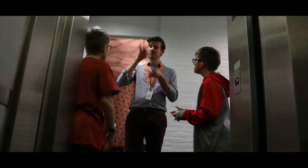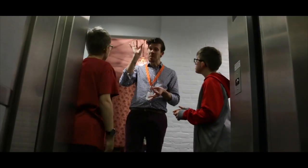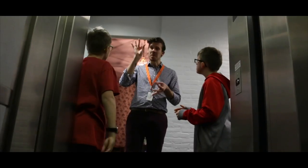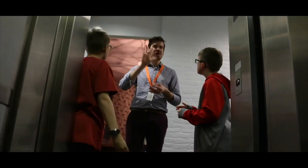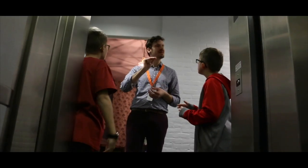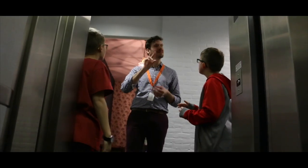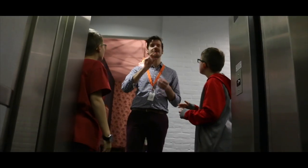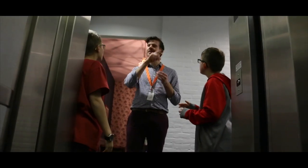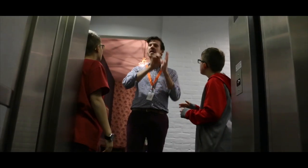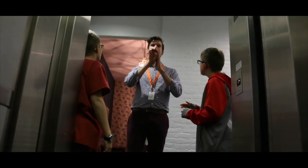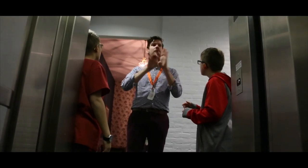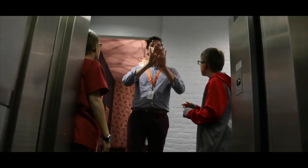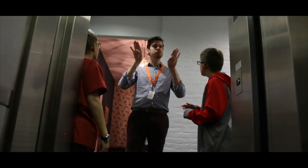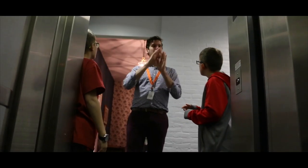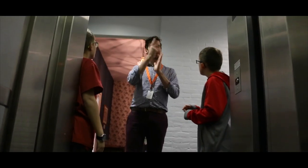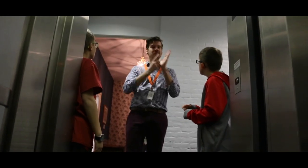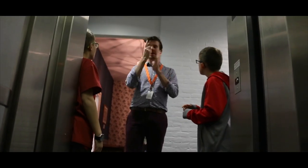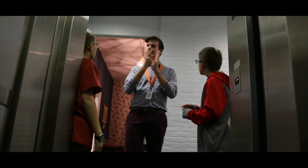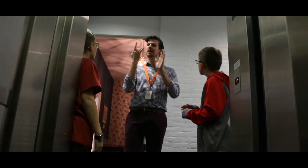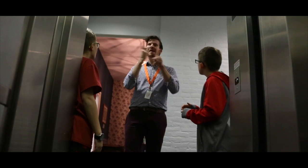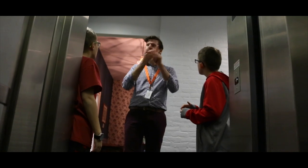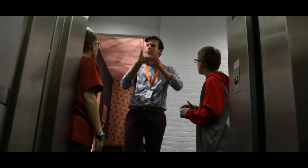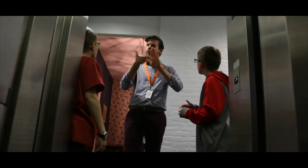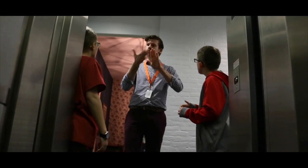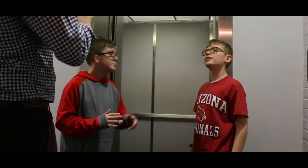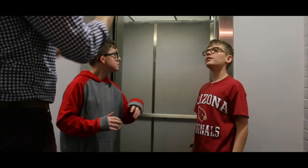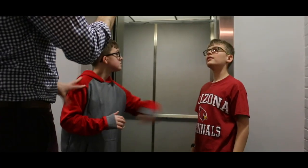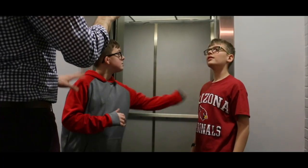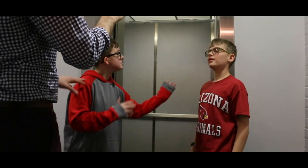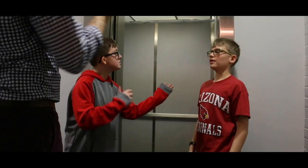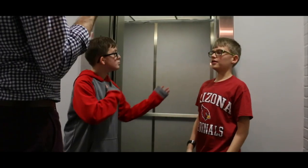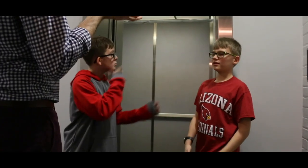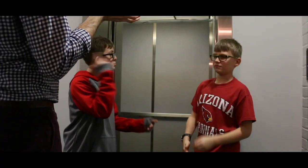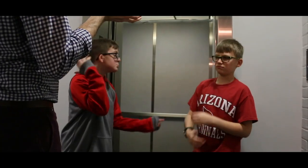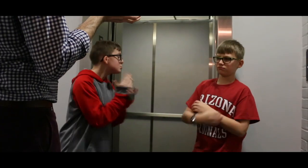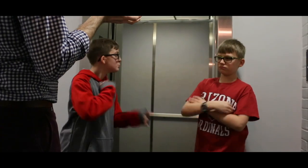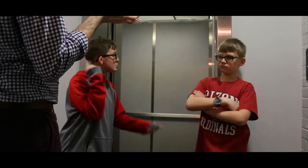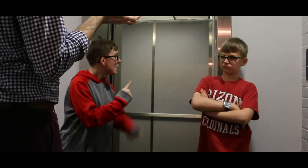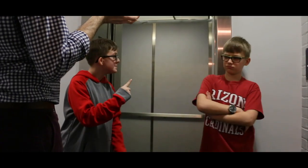Ghost? No, the elevator opens every hour to keep the motor running smoothly. I told you! I was right.